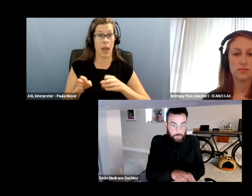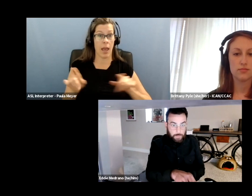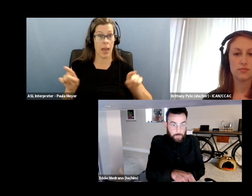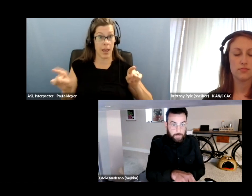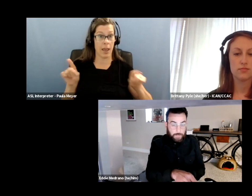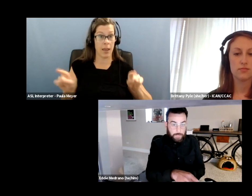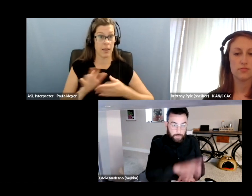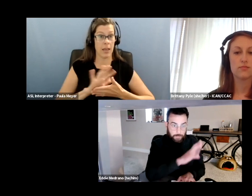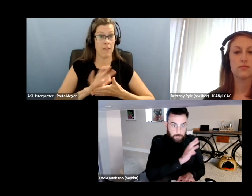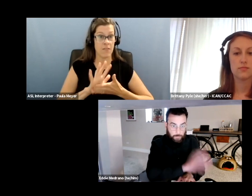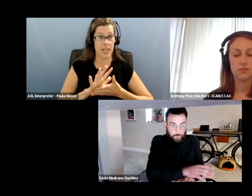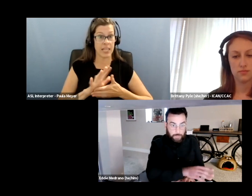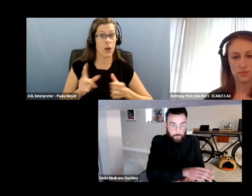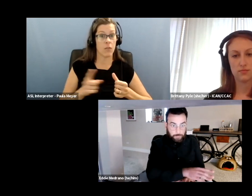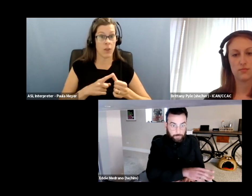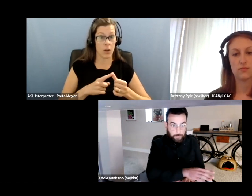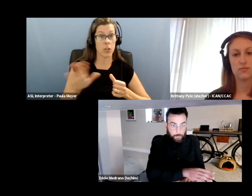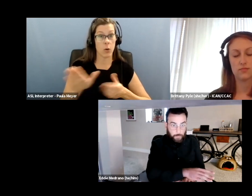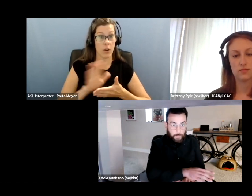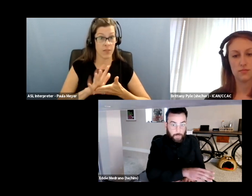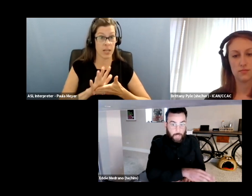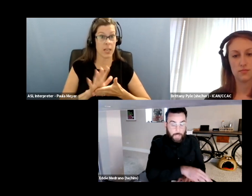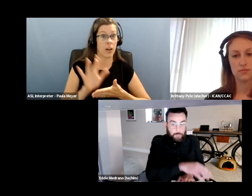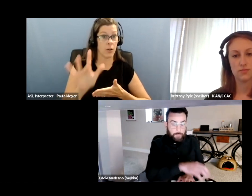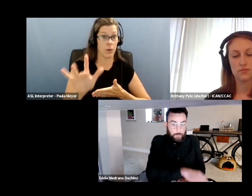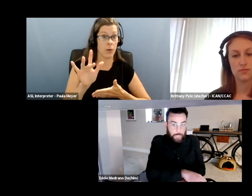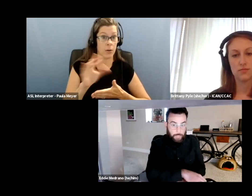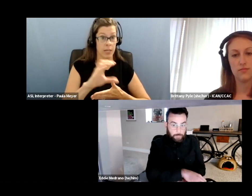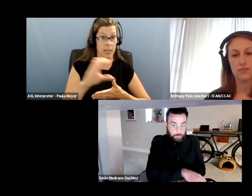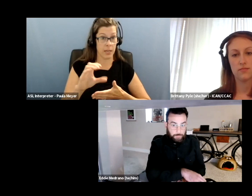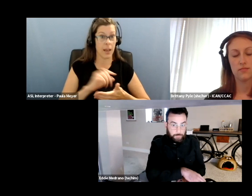So you can hit your video, and then from there,